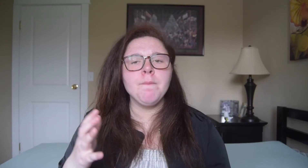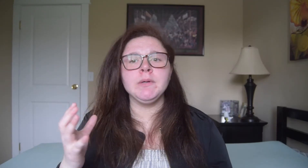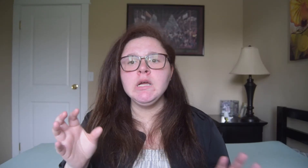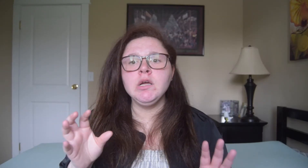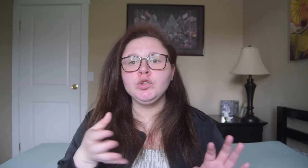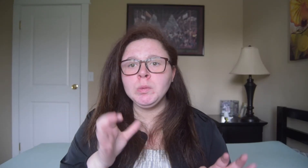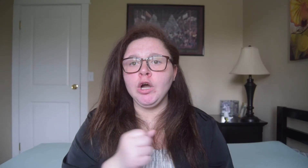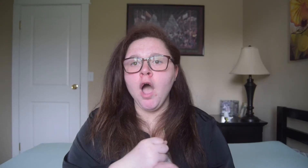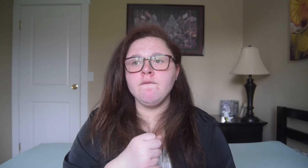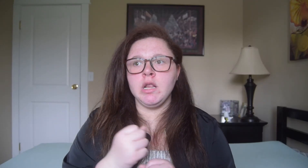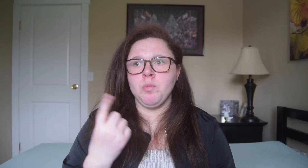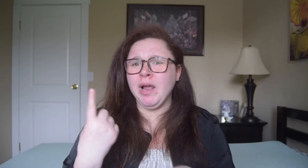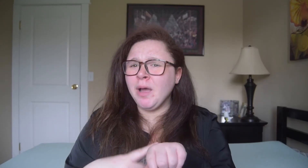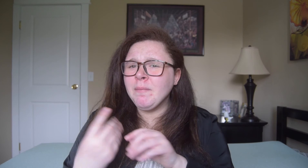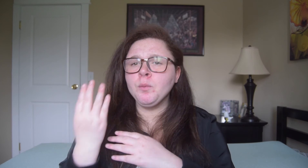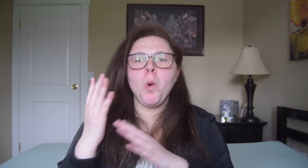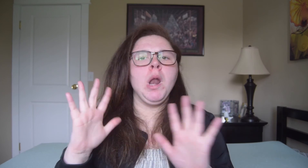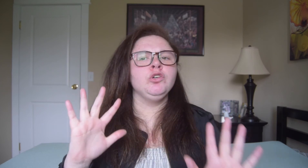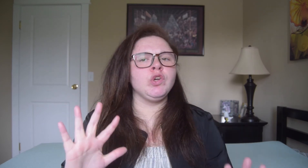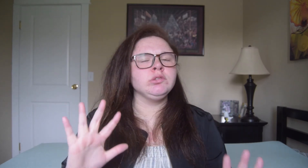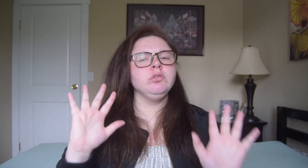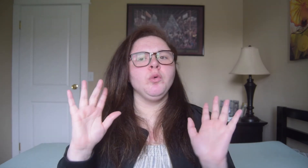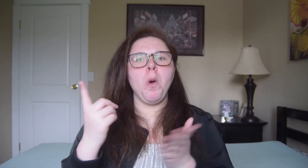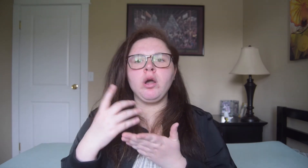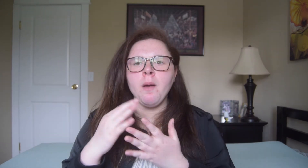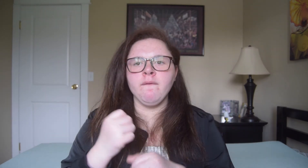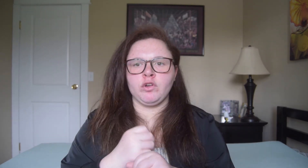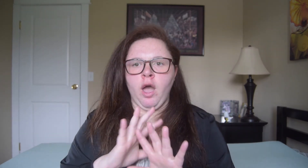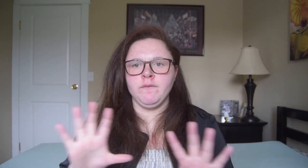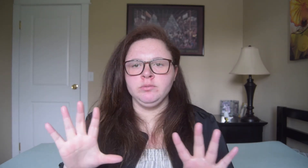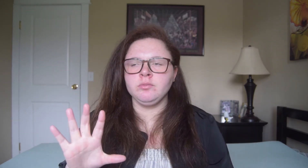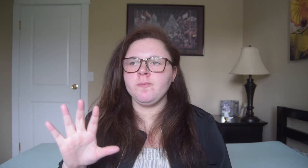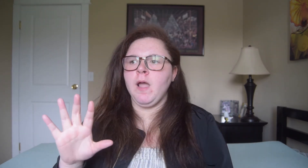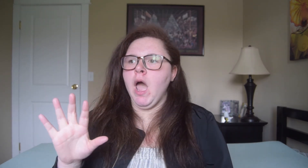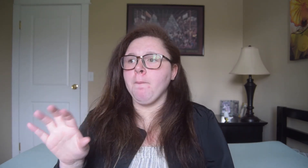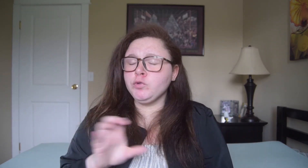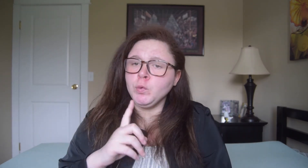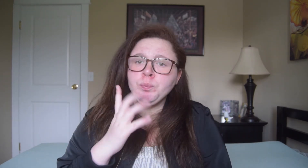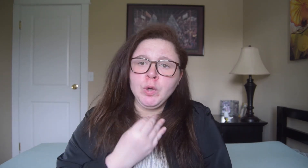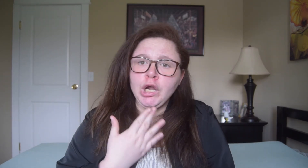I've been drinking coffee 1 time in the morning. Just one cup of coffee. I've been doing pretty good